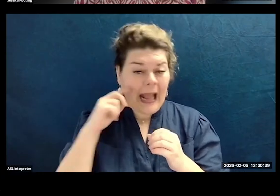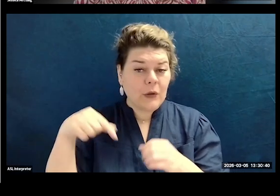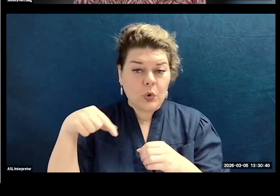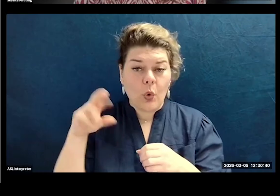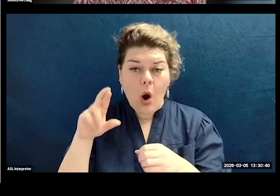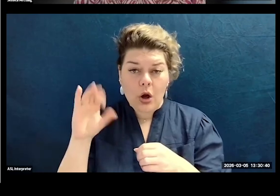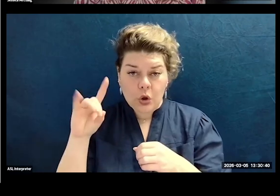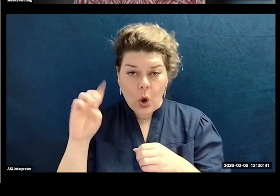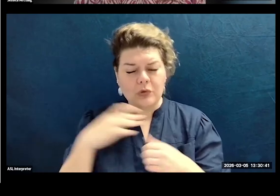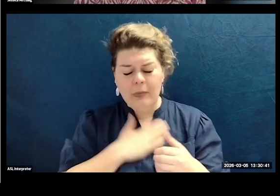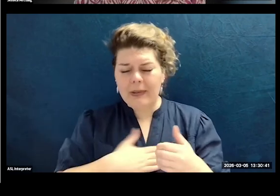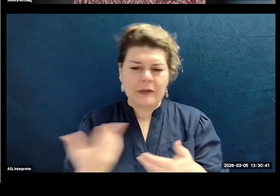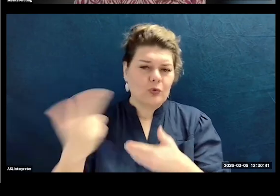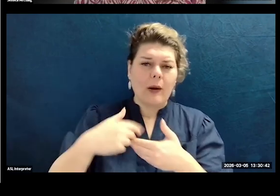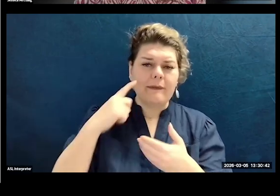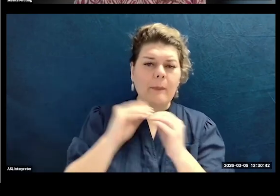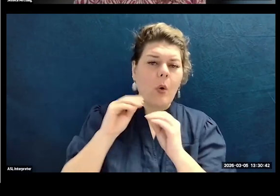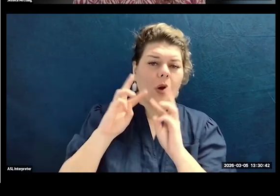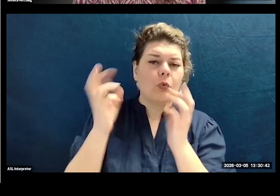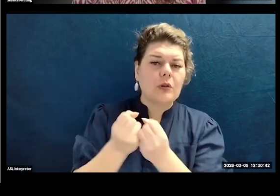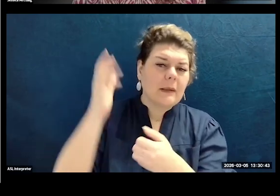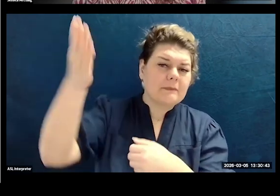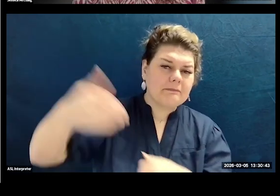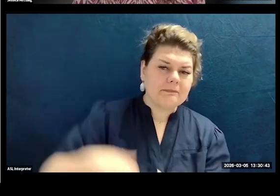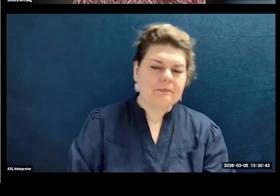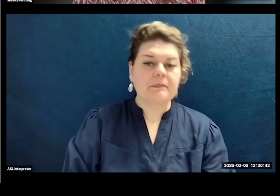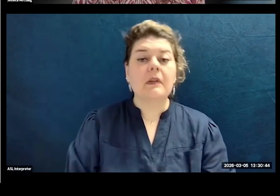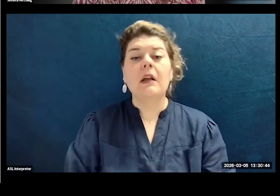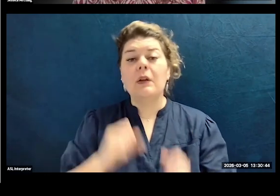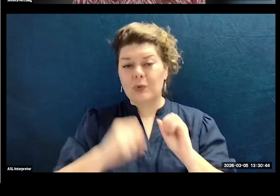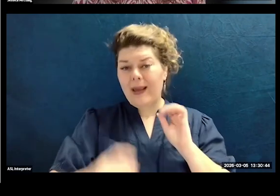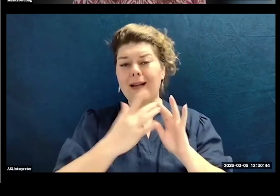So, please join us for more trainings in the future. You can reach out to us directly